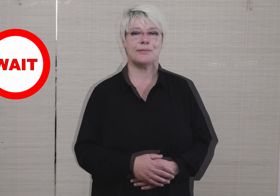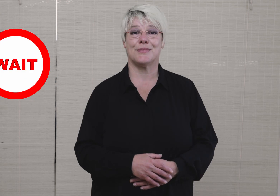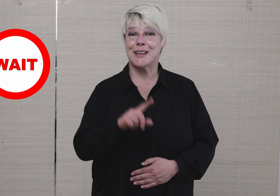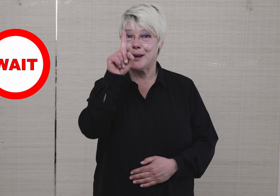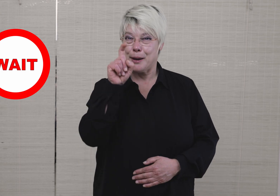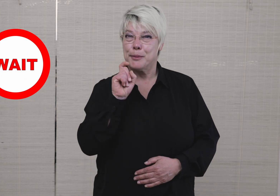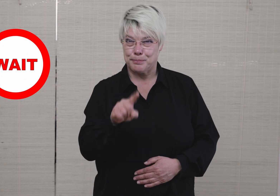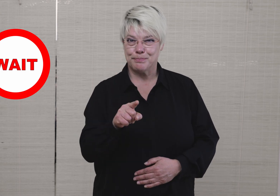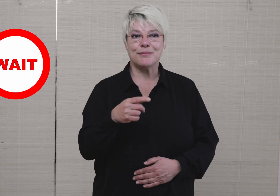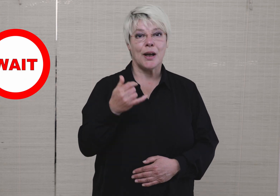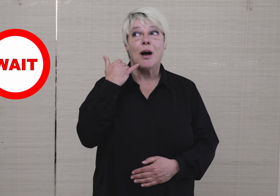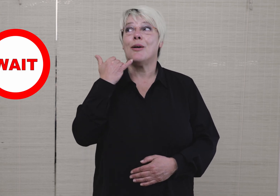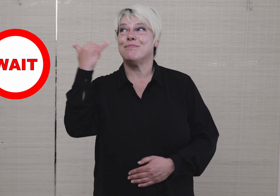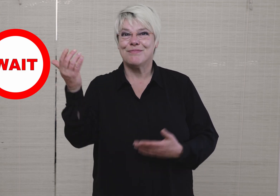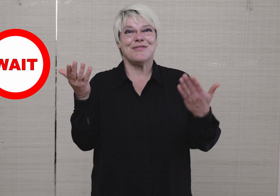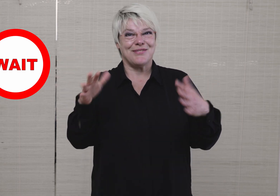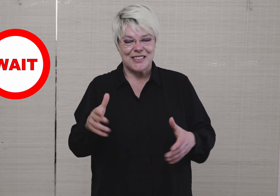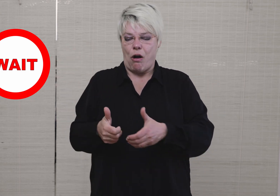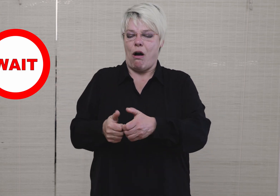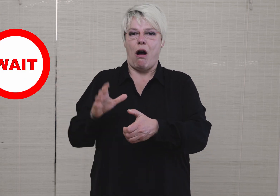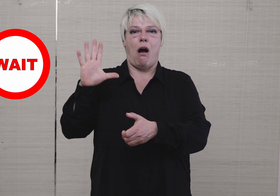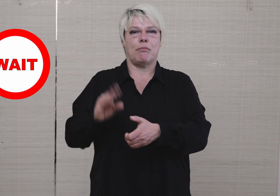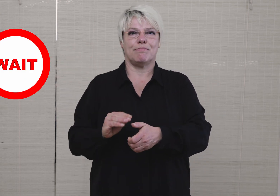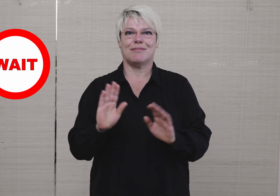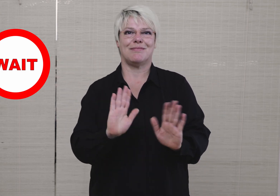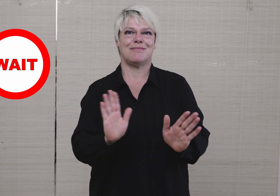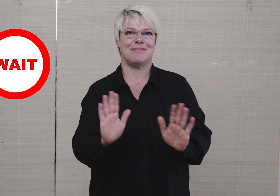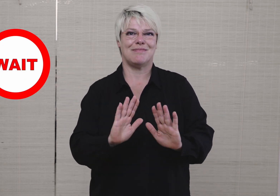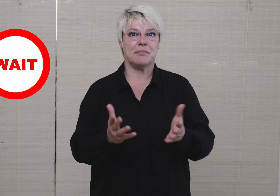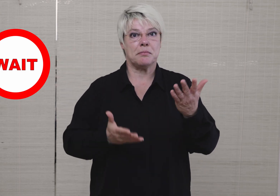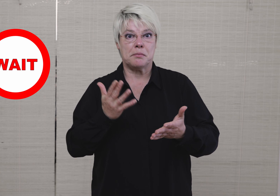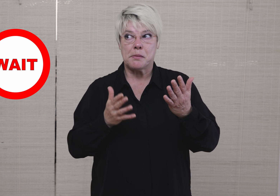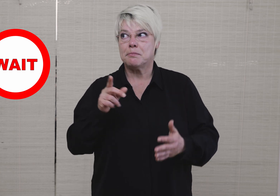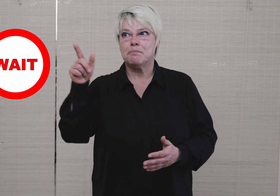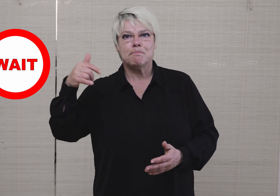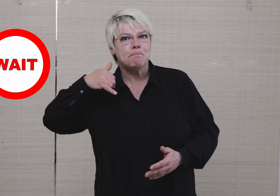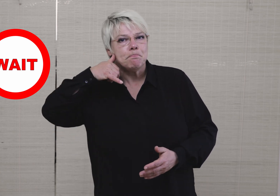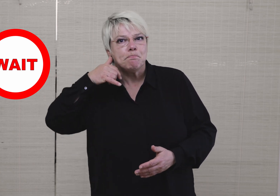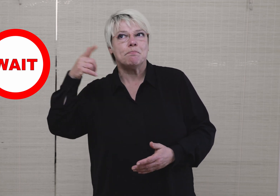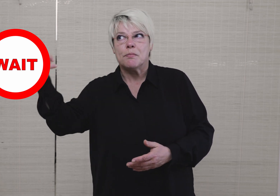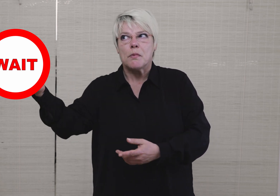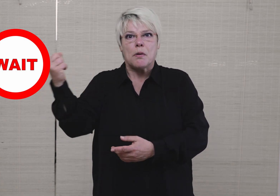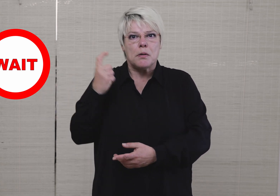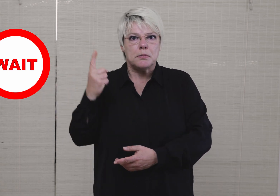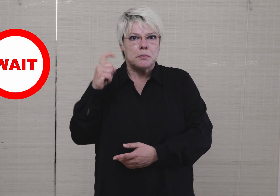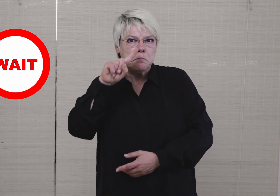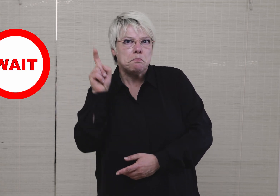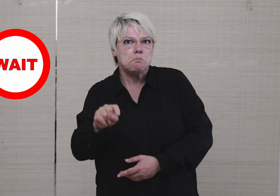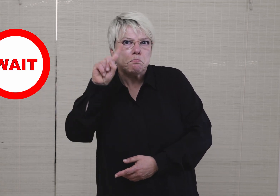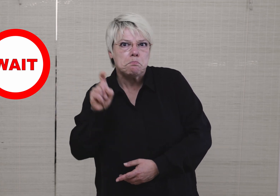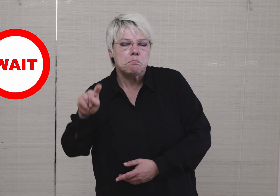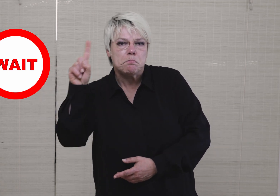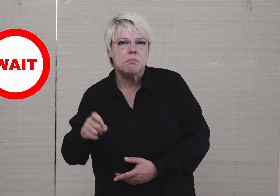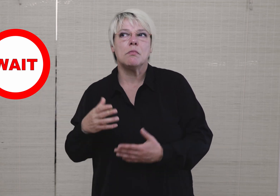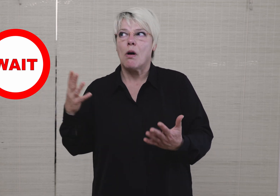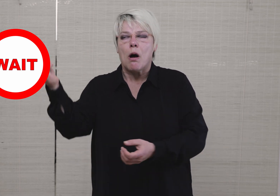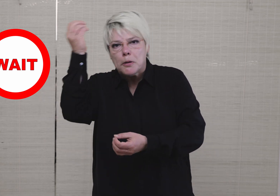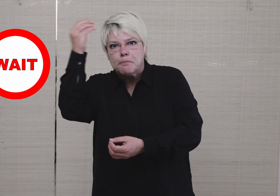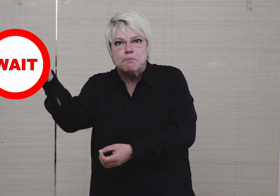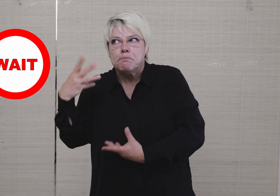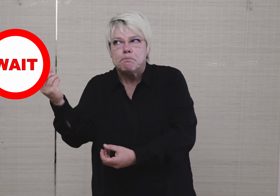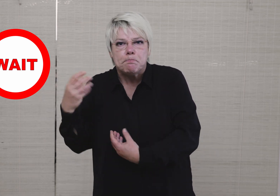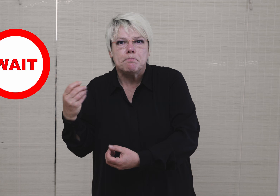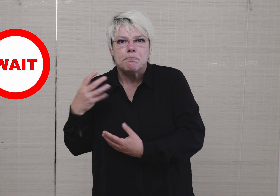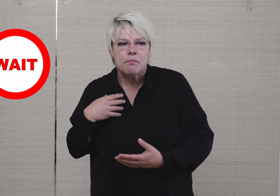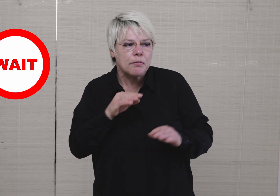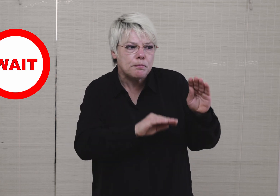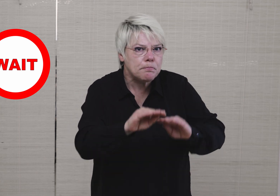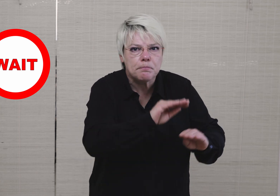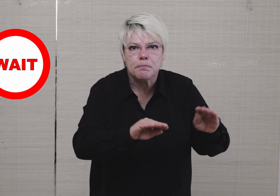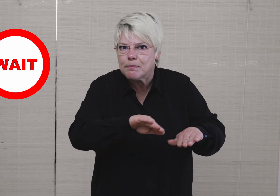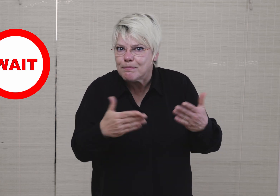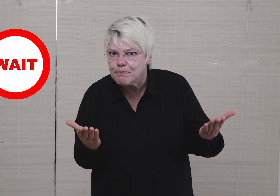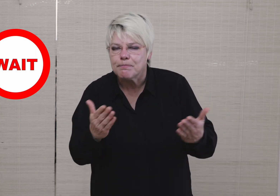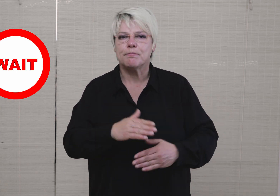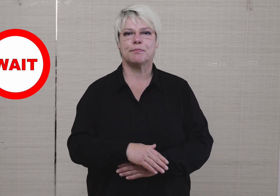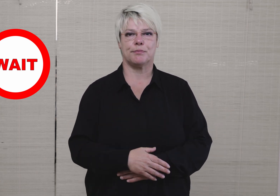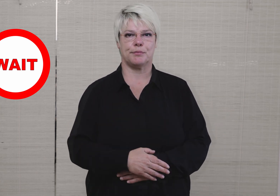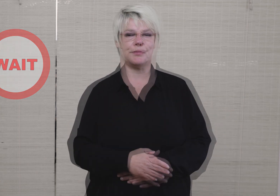Do not hang up too quickly, the service operators can still have questions for you or give you instructions.